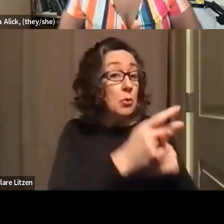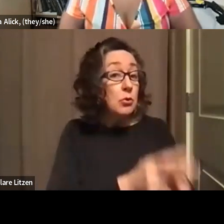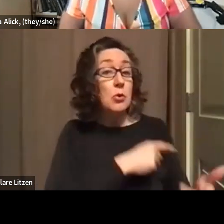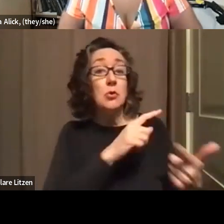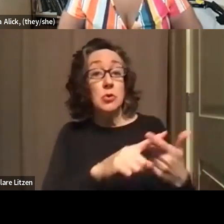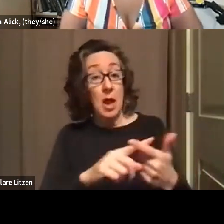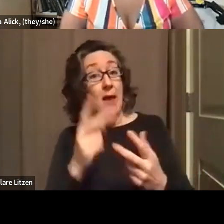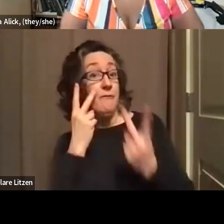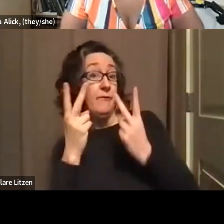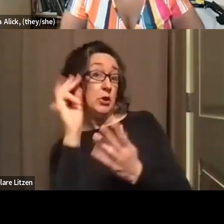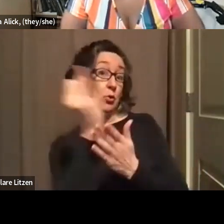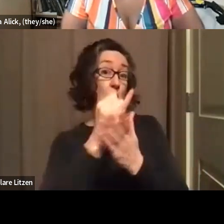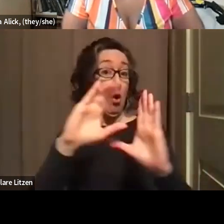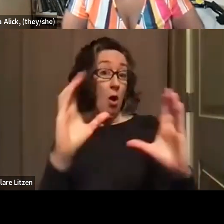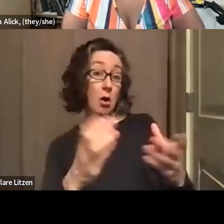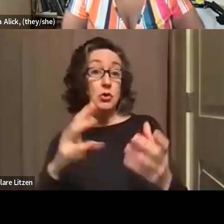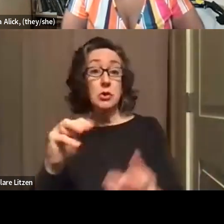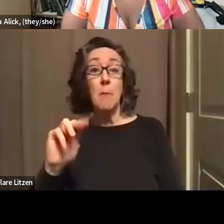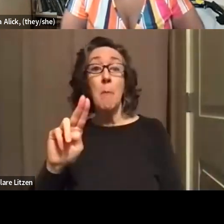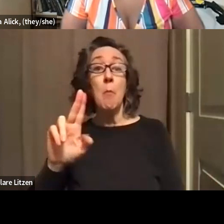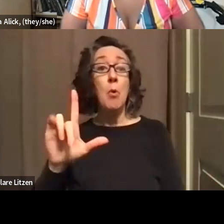do visual art, multimedia, and a range of other things.